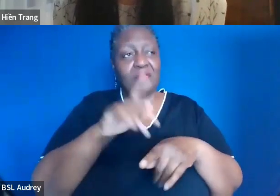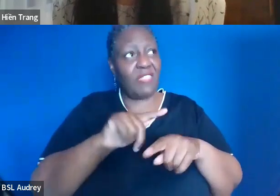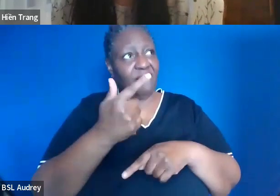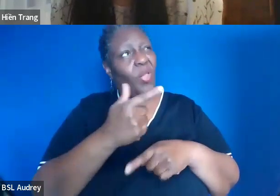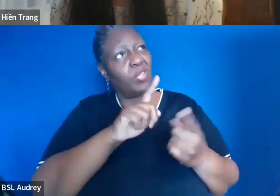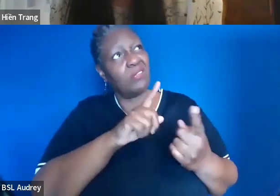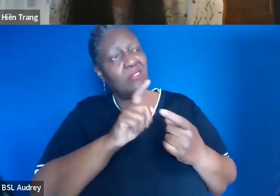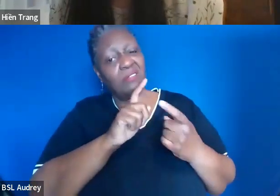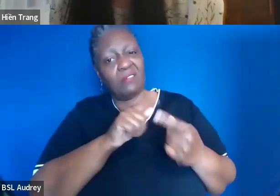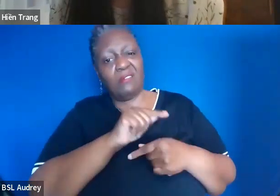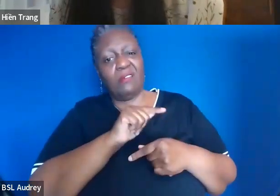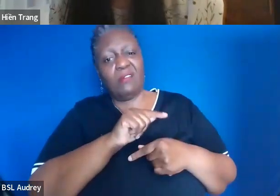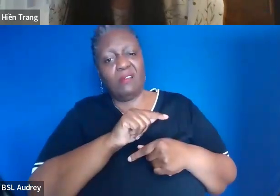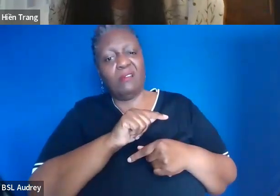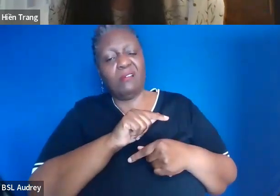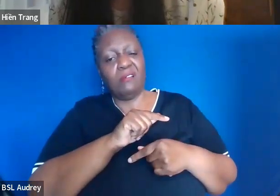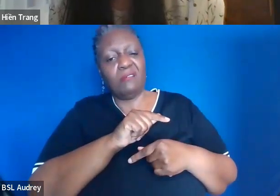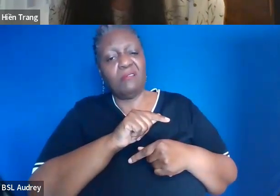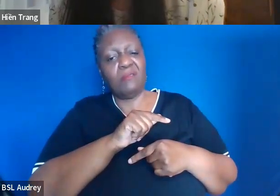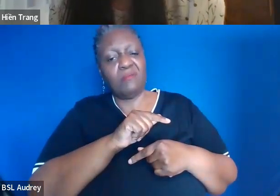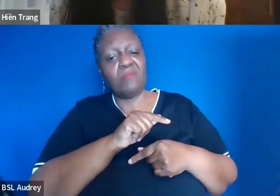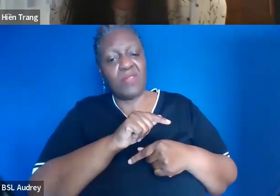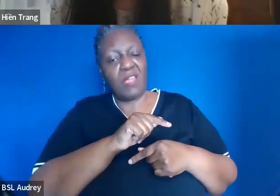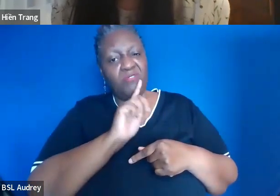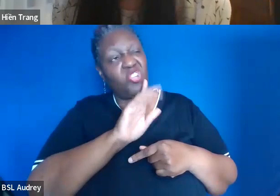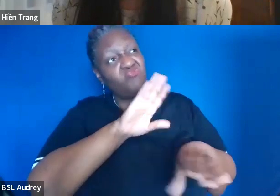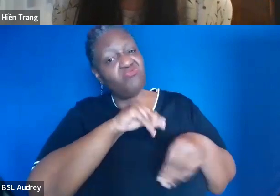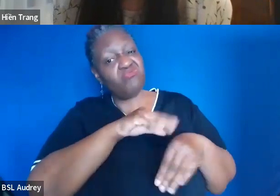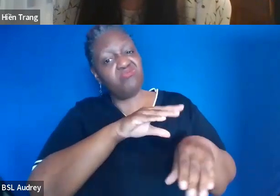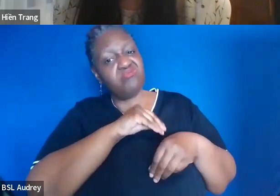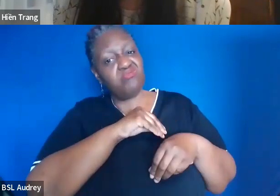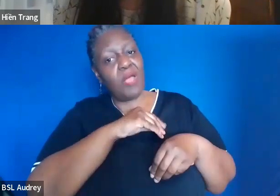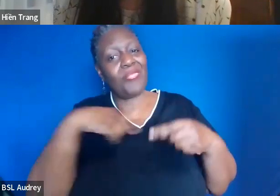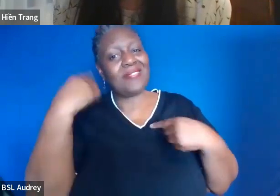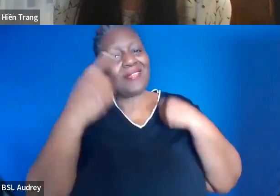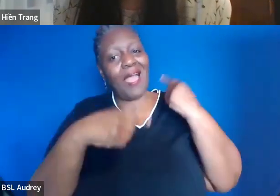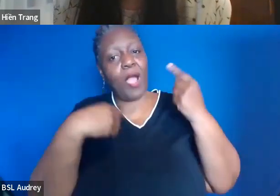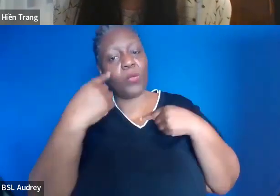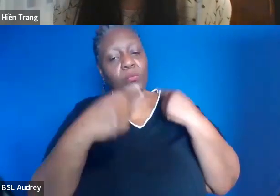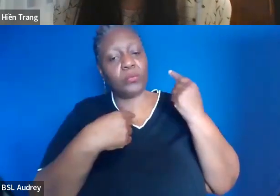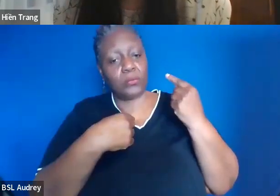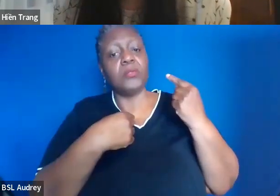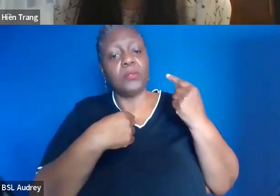of Vietnamese were through absorbing the sounds that I heard over the kitchen